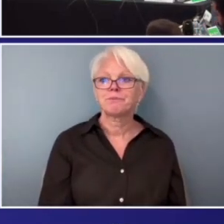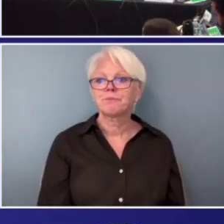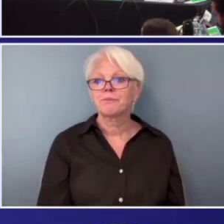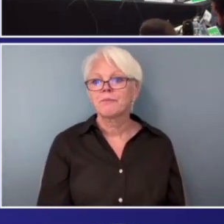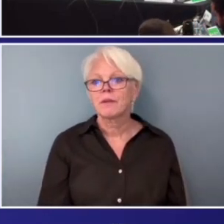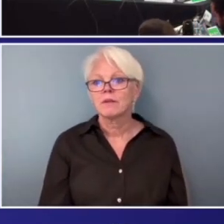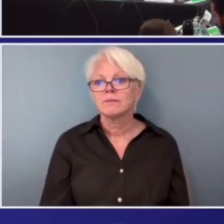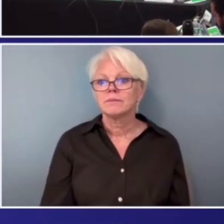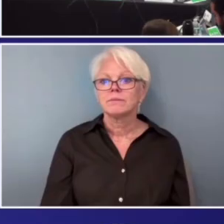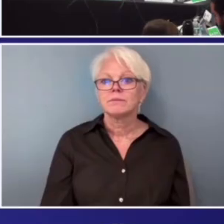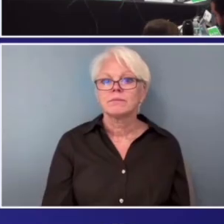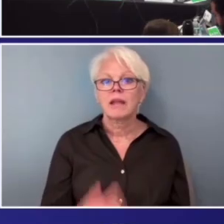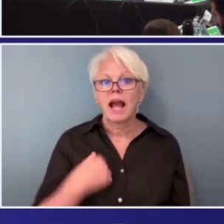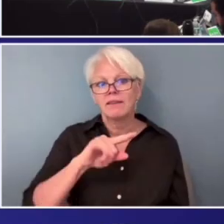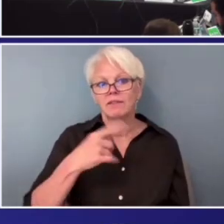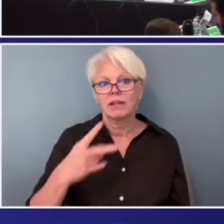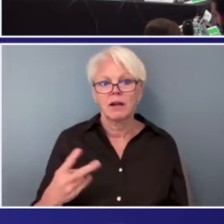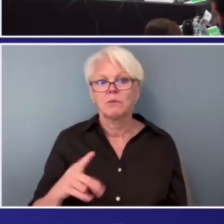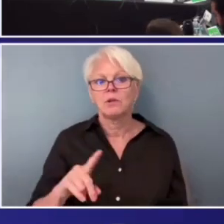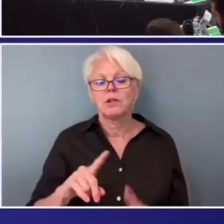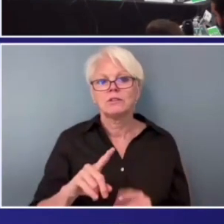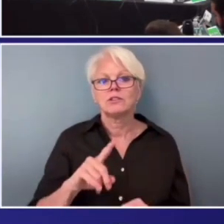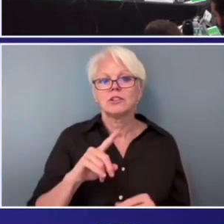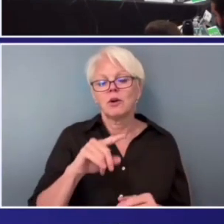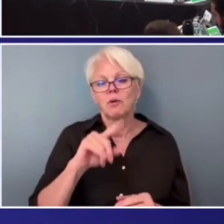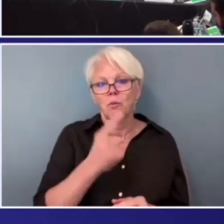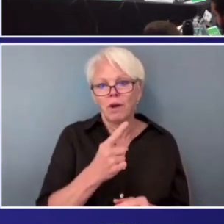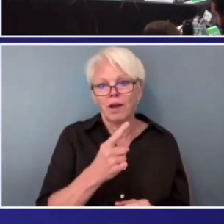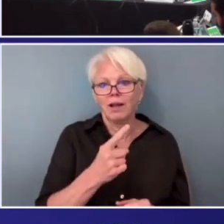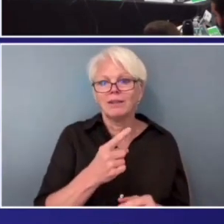I have a couple -- so I'll start one at a time. As far as the, the Tiered Standard